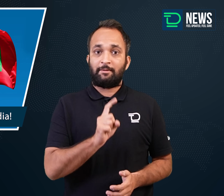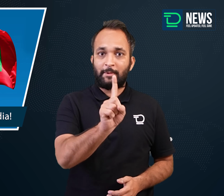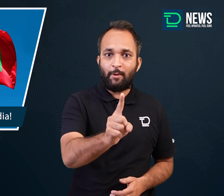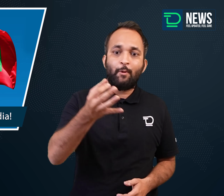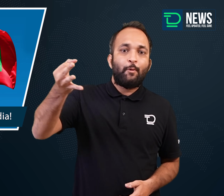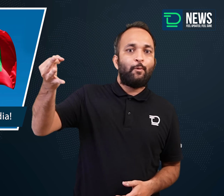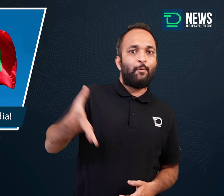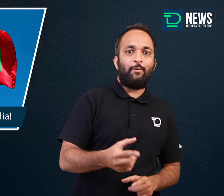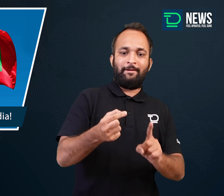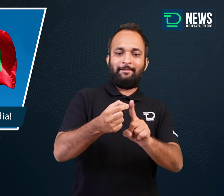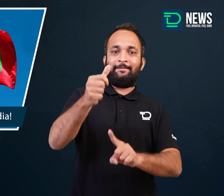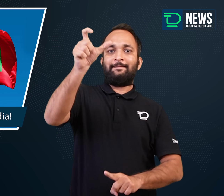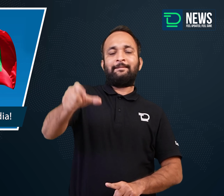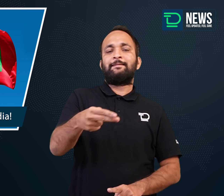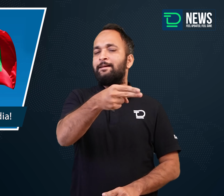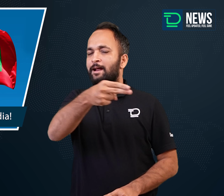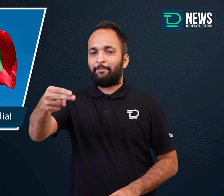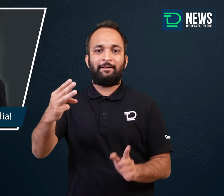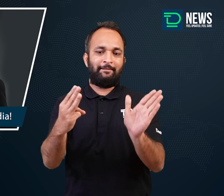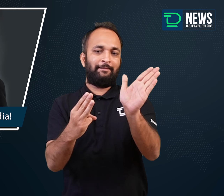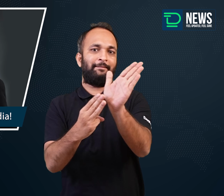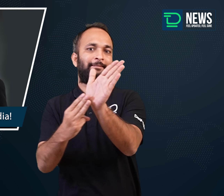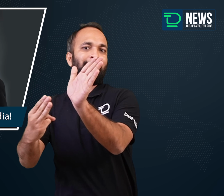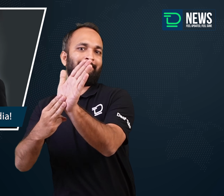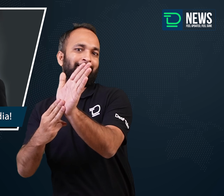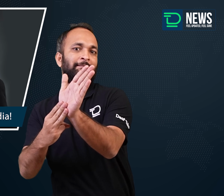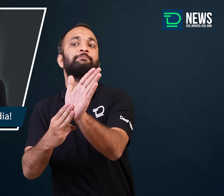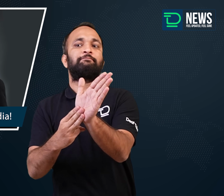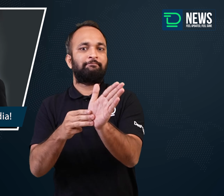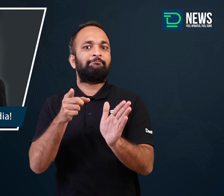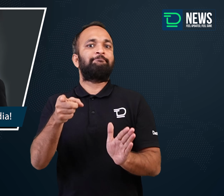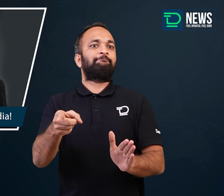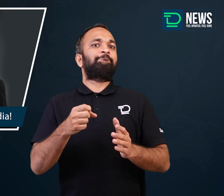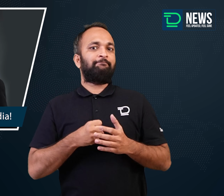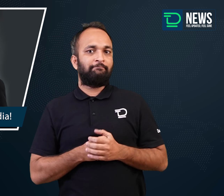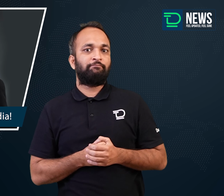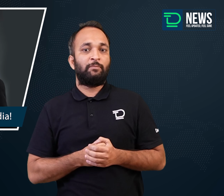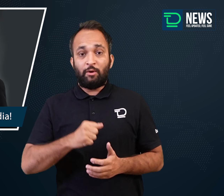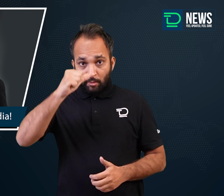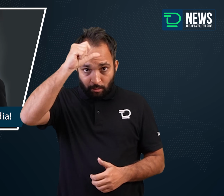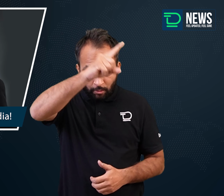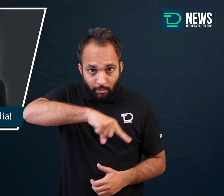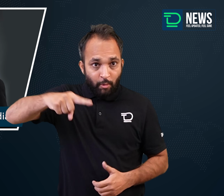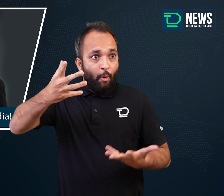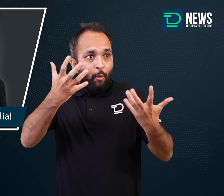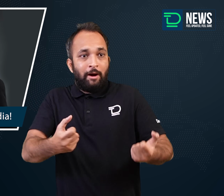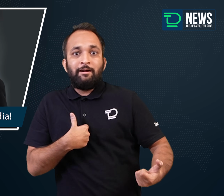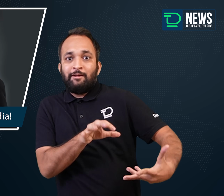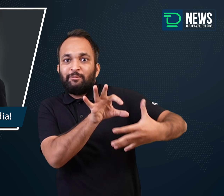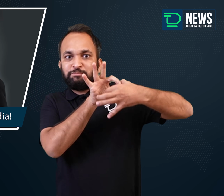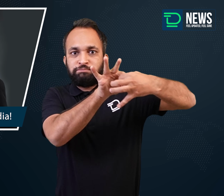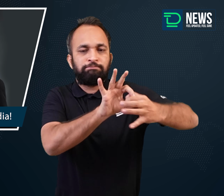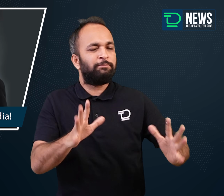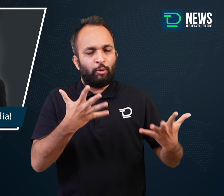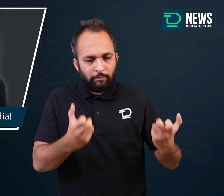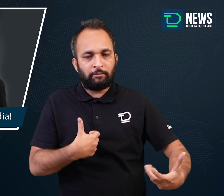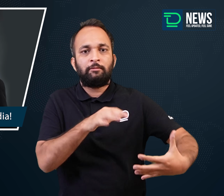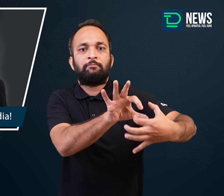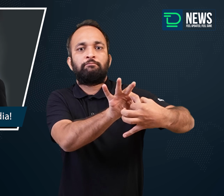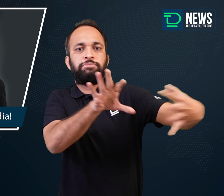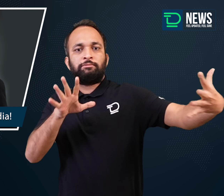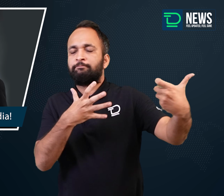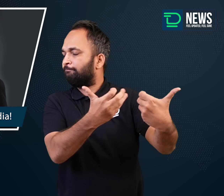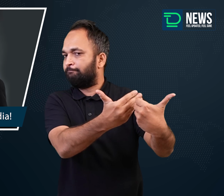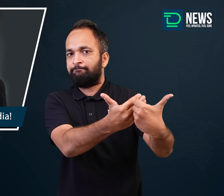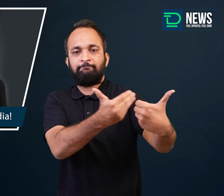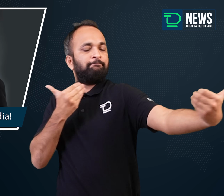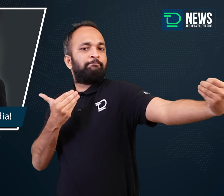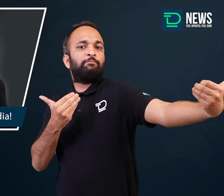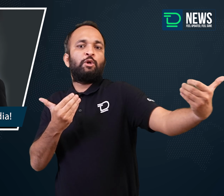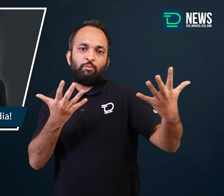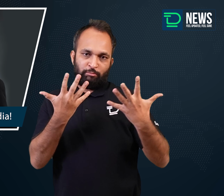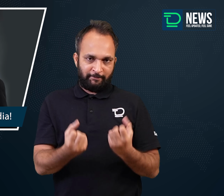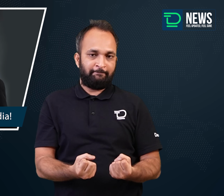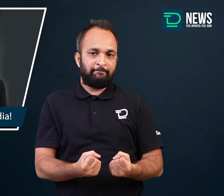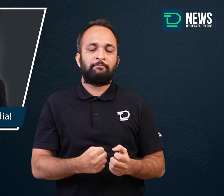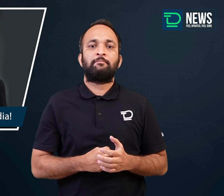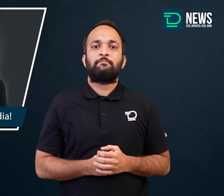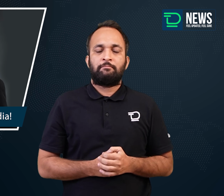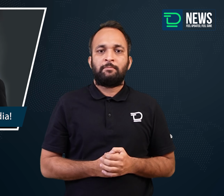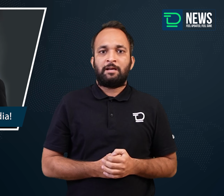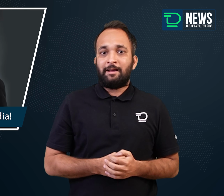But new president Mohamed Muizzu doesn't want to keep a good relationship with India.